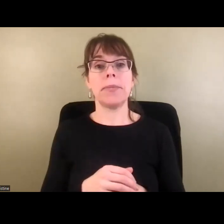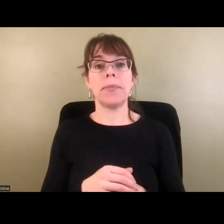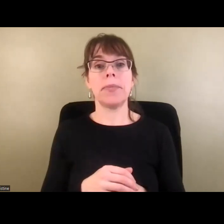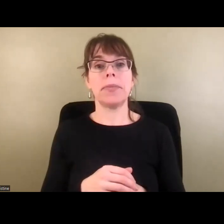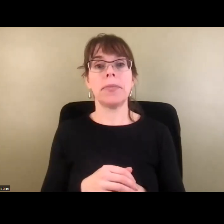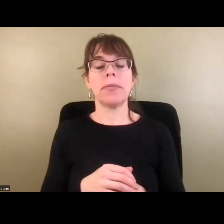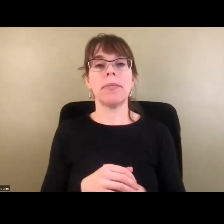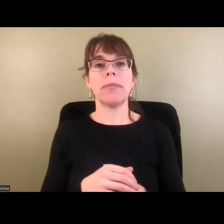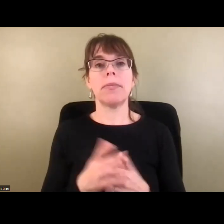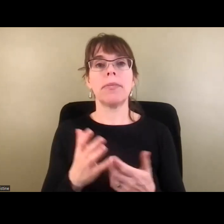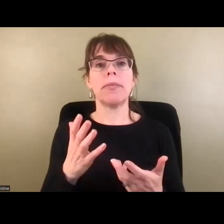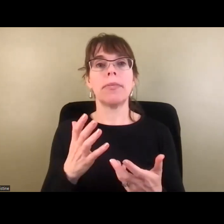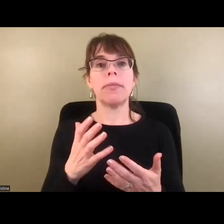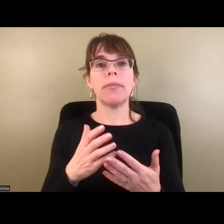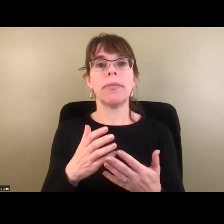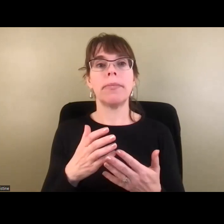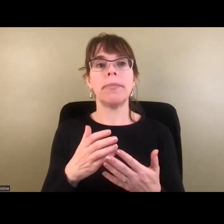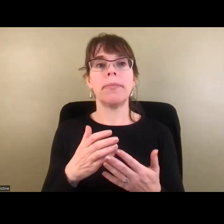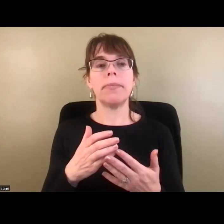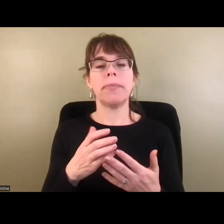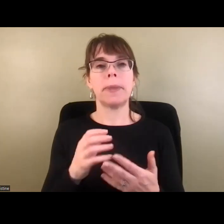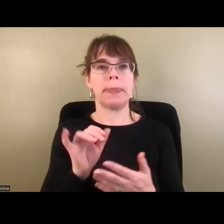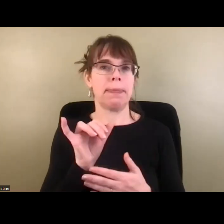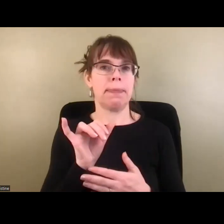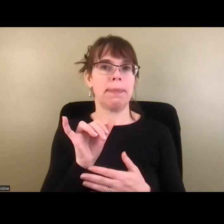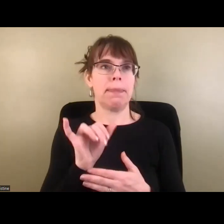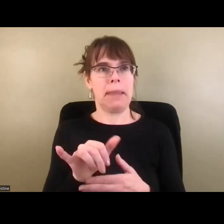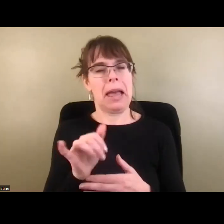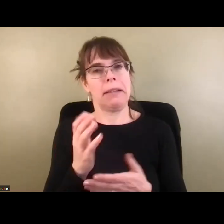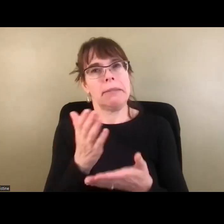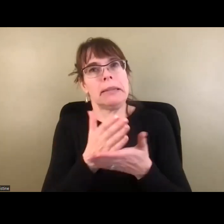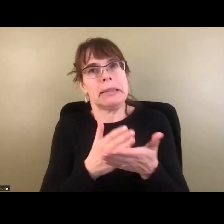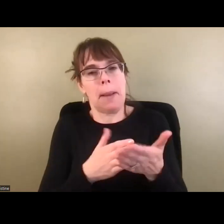I will say, you know, it's that is some access, but it's not ideal. There's